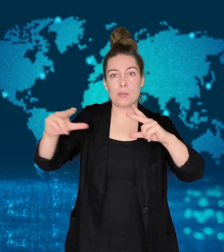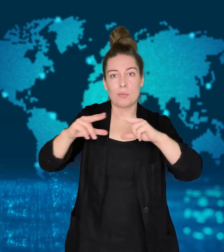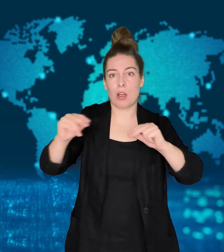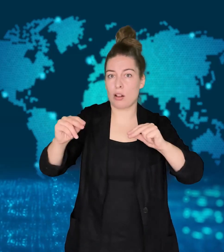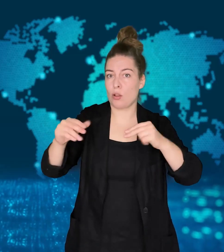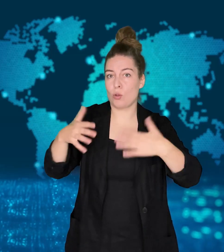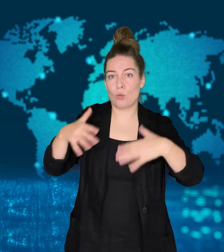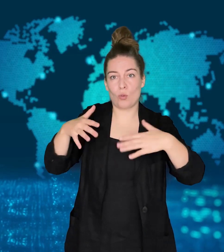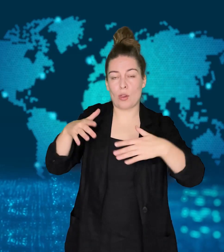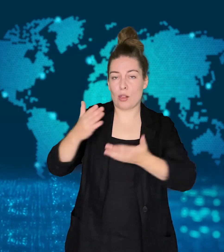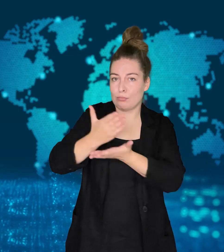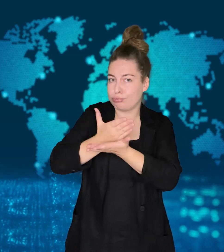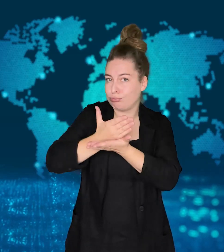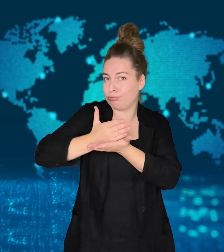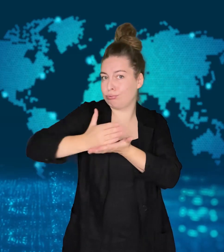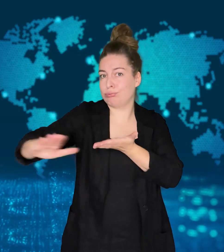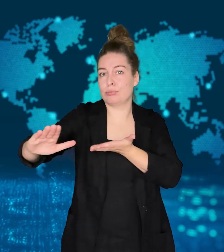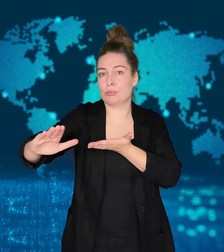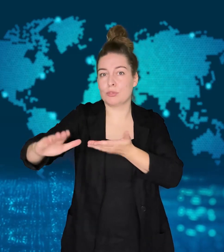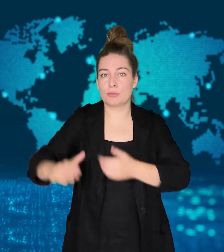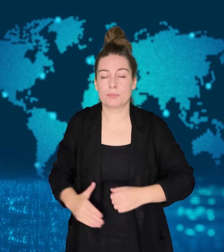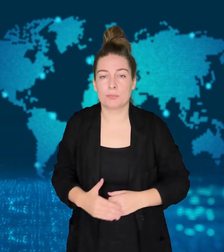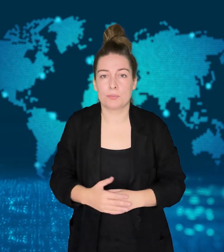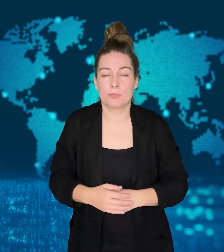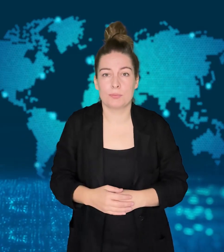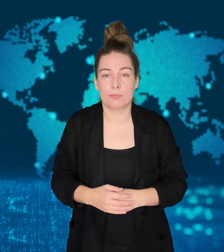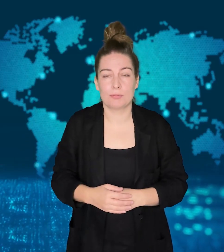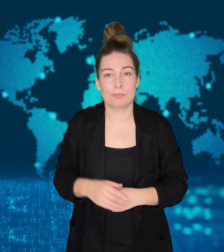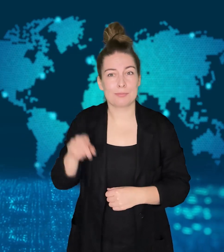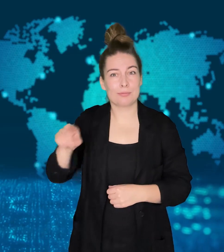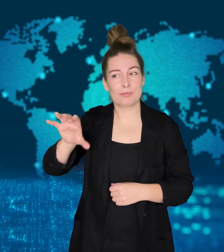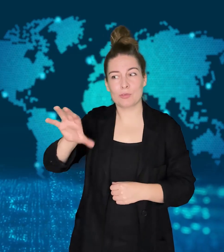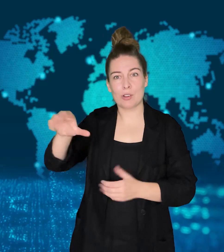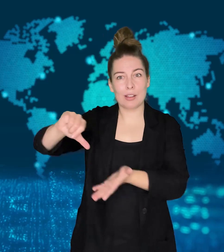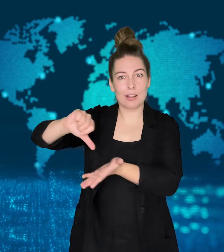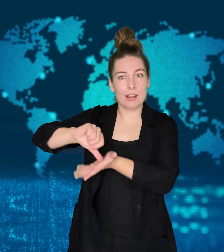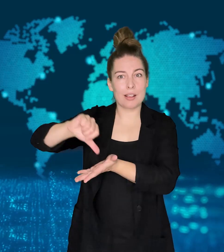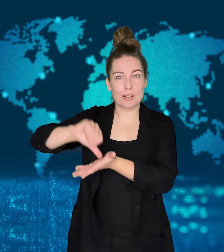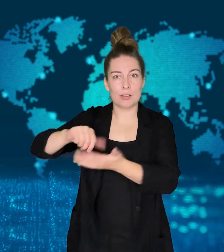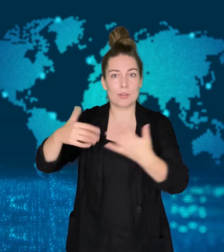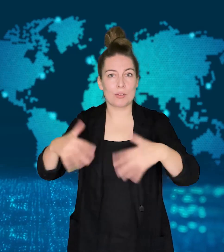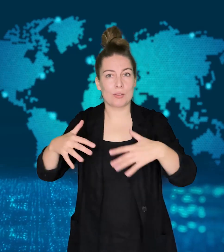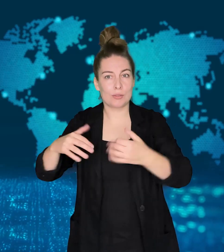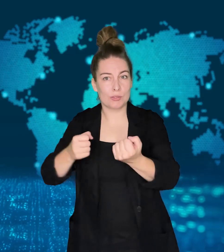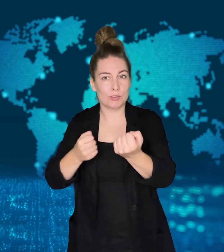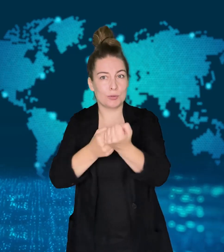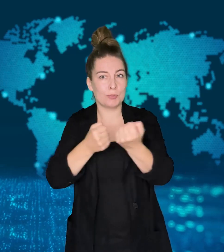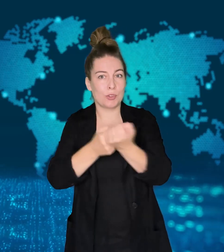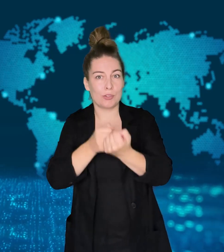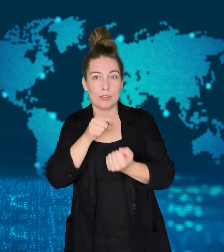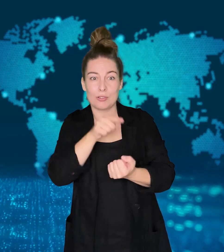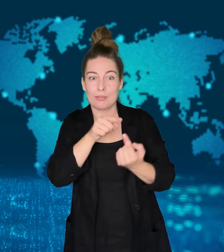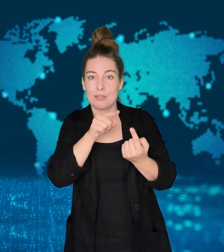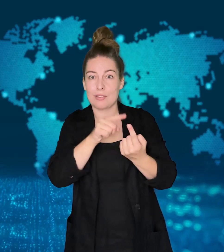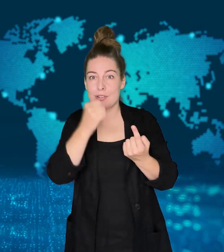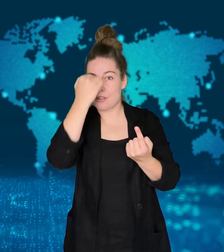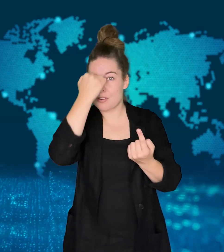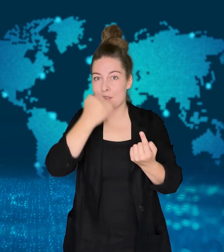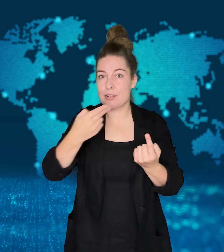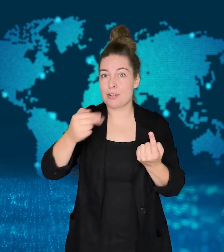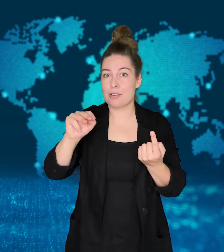Israel has threatened to destroy Lebanon if Hezbollah enters the war.